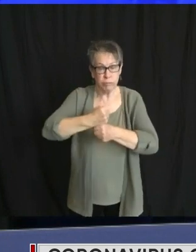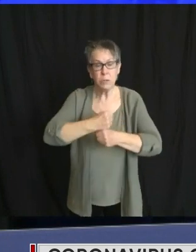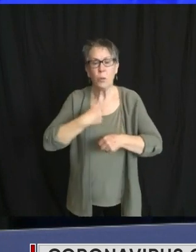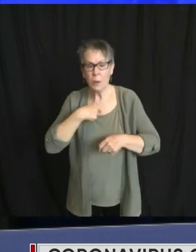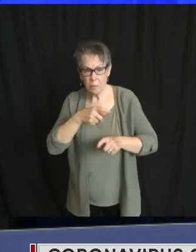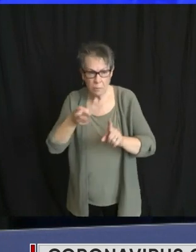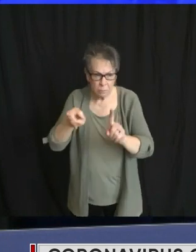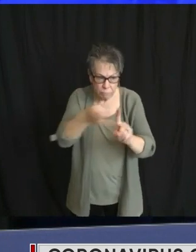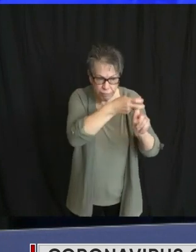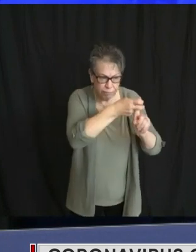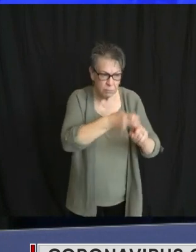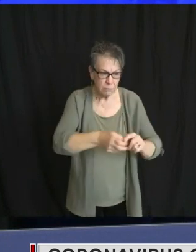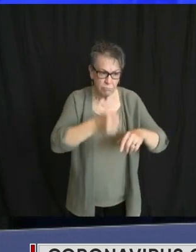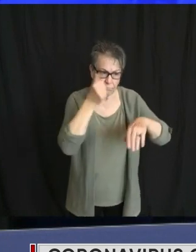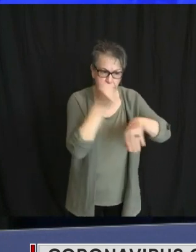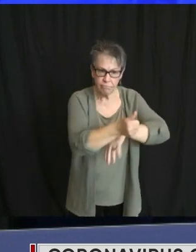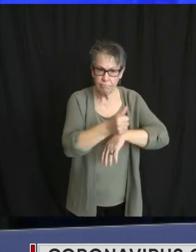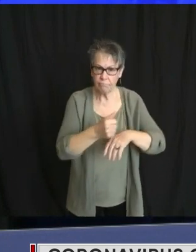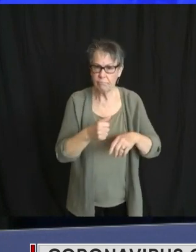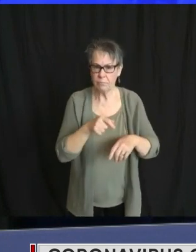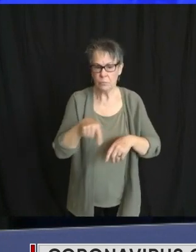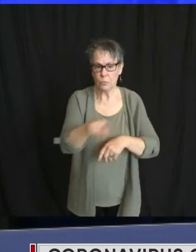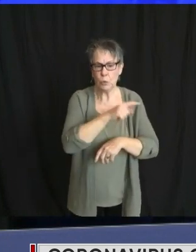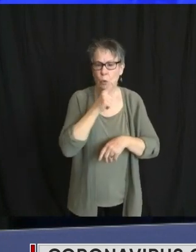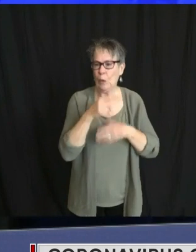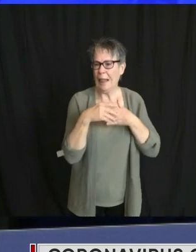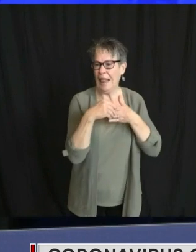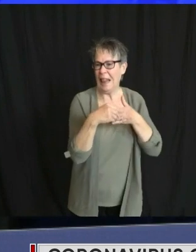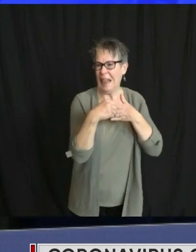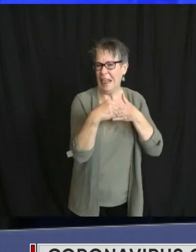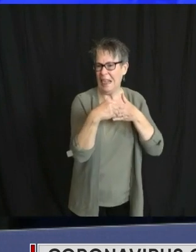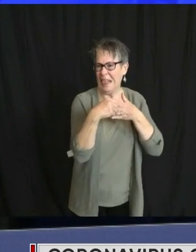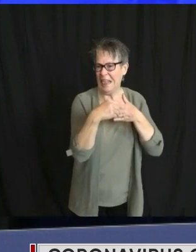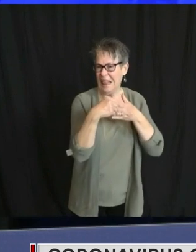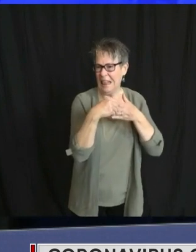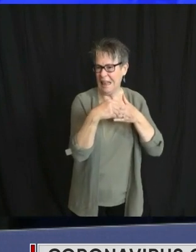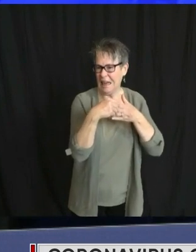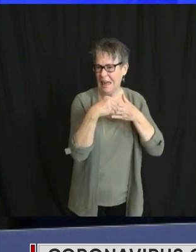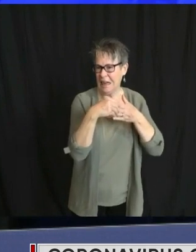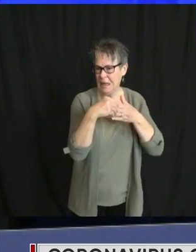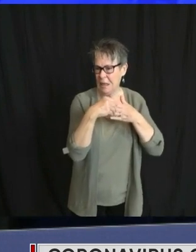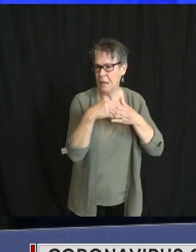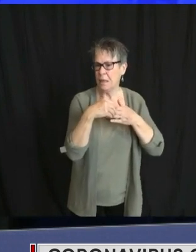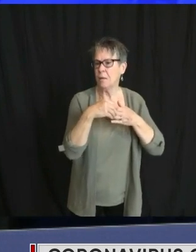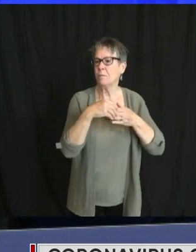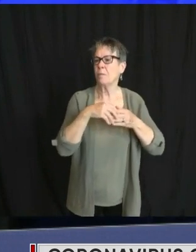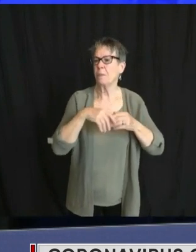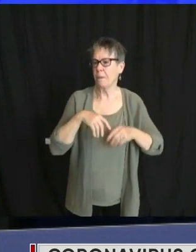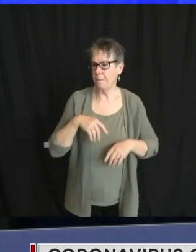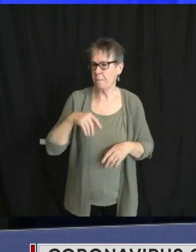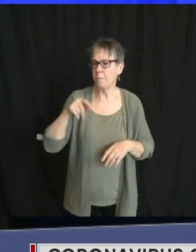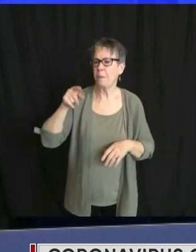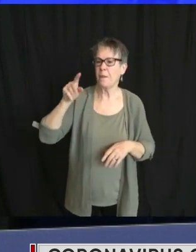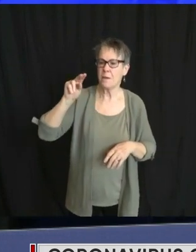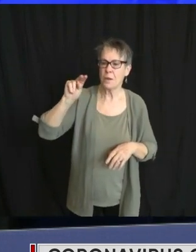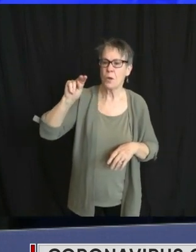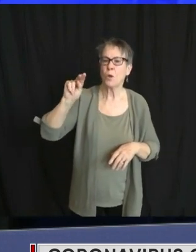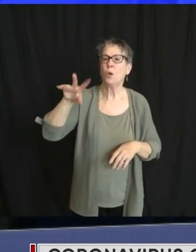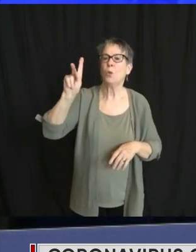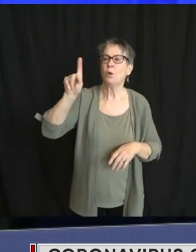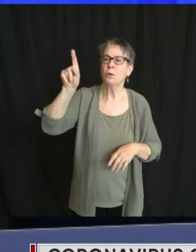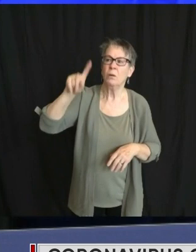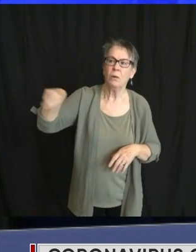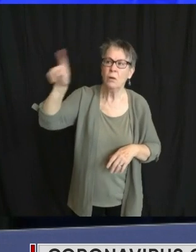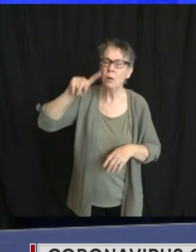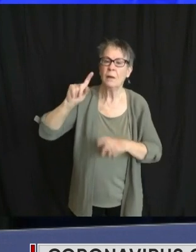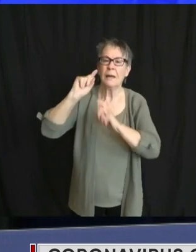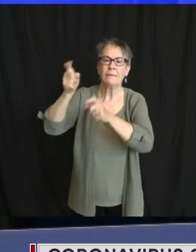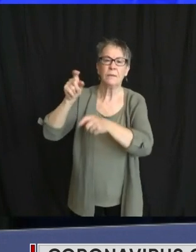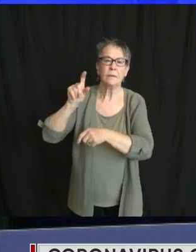. IN NEWARK, 120 INDIVIDUALS